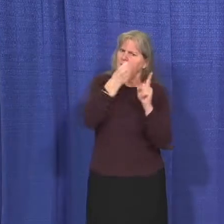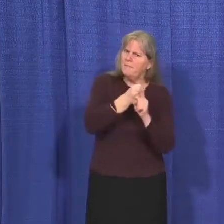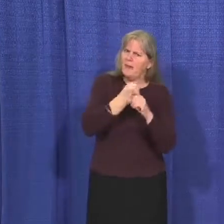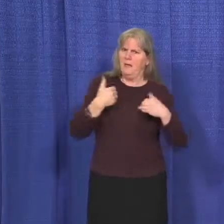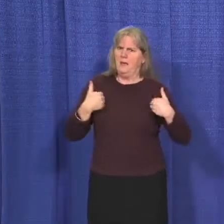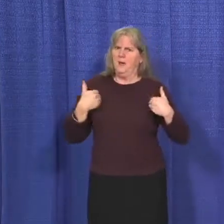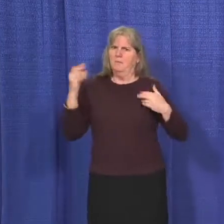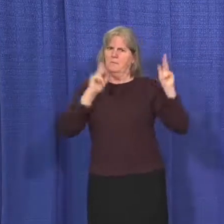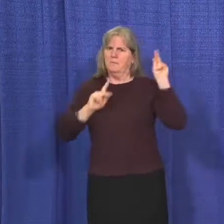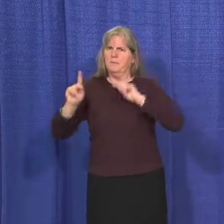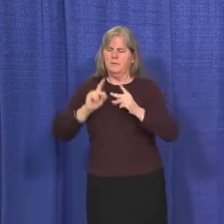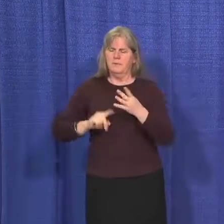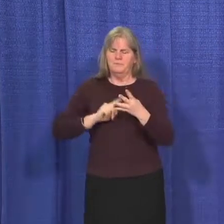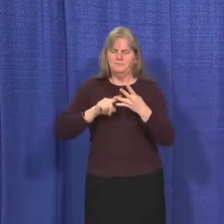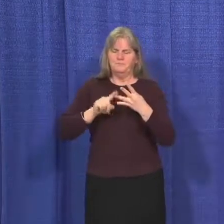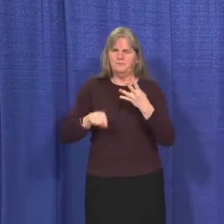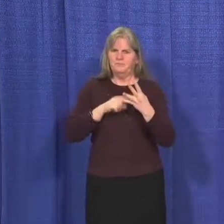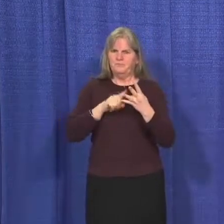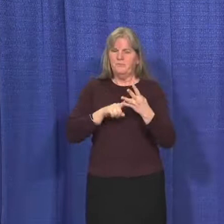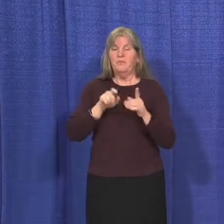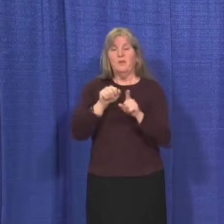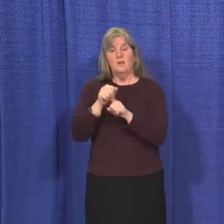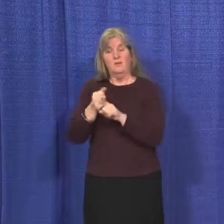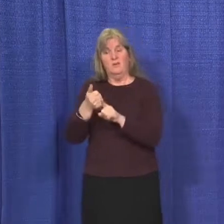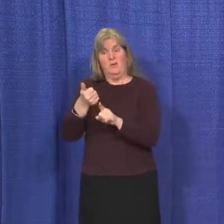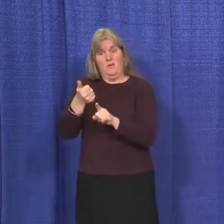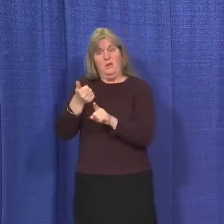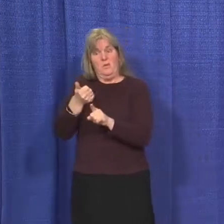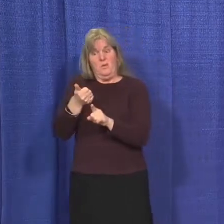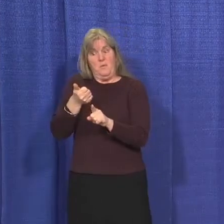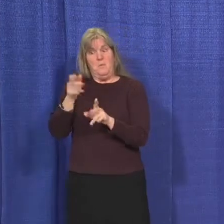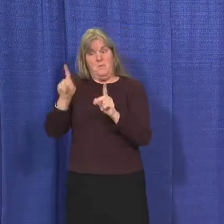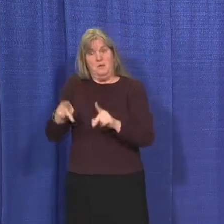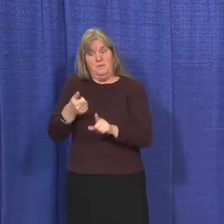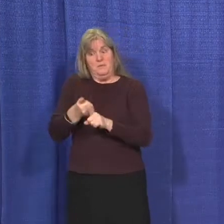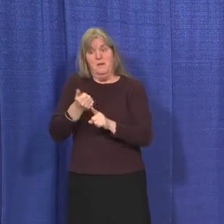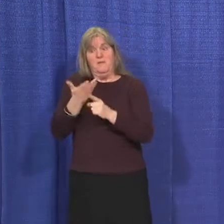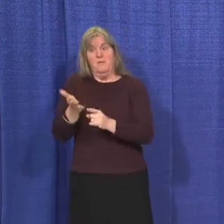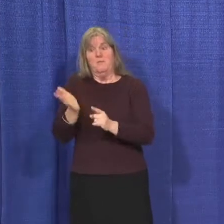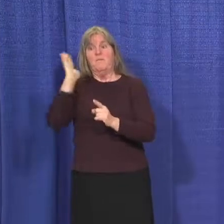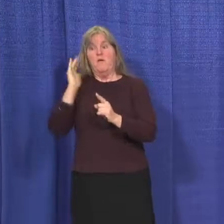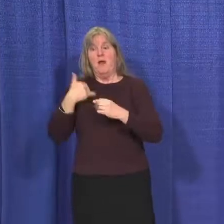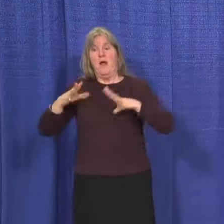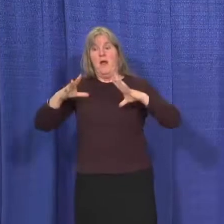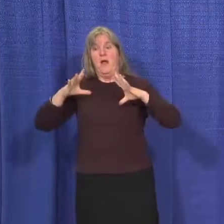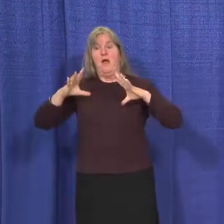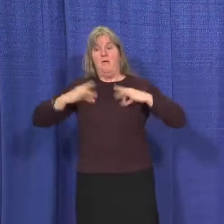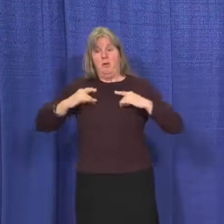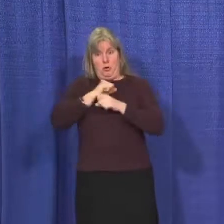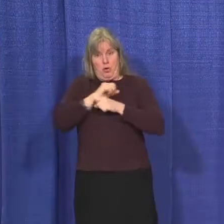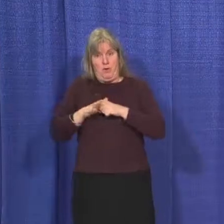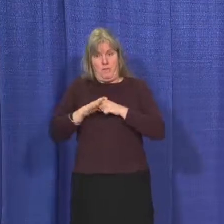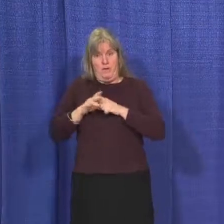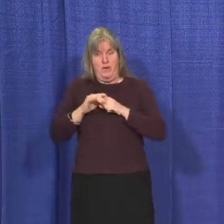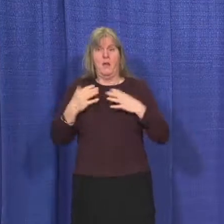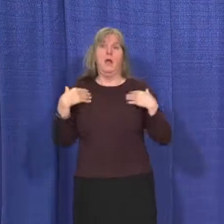younger people, and they can rain fact people previously infected with COVID. Some variants may be more